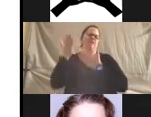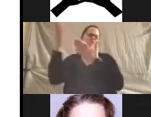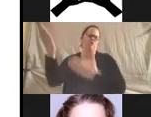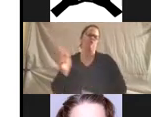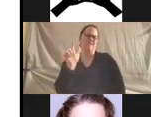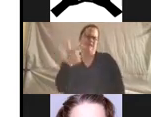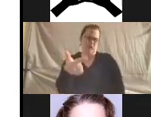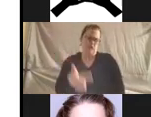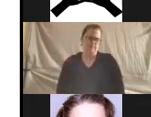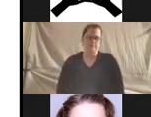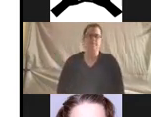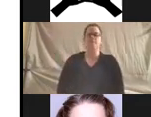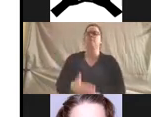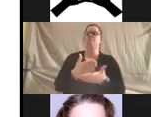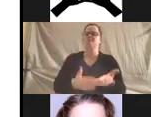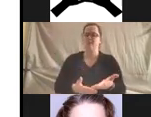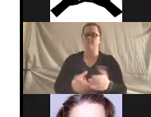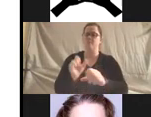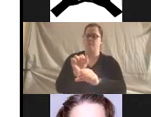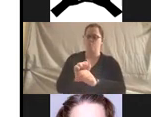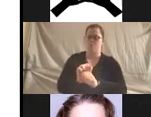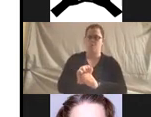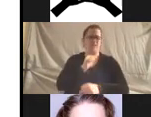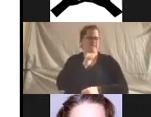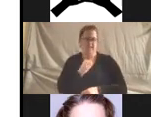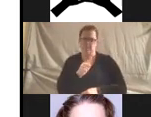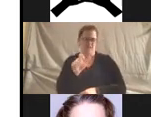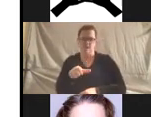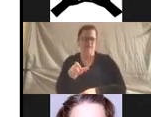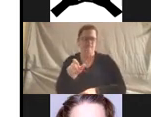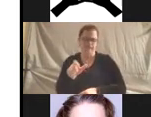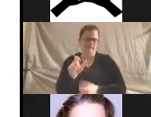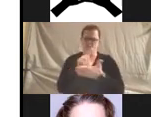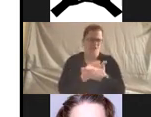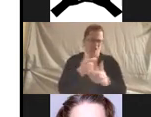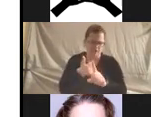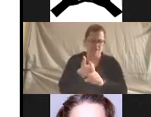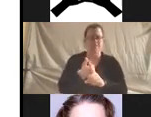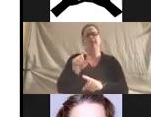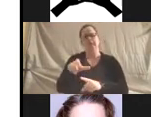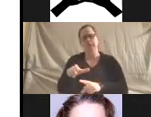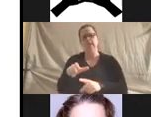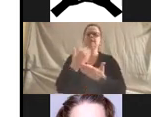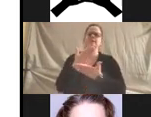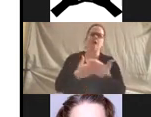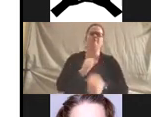So, some of the work didn't need a law. It just needed some staff support and some attention